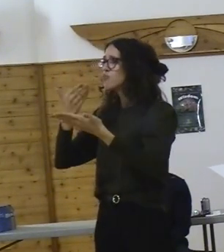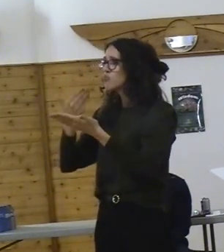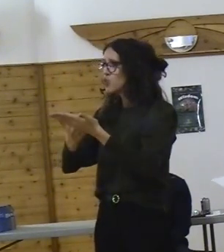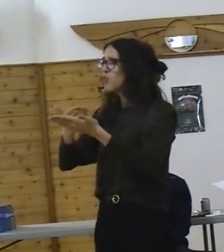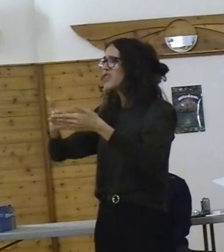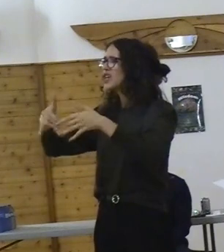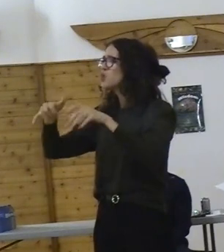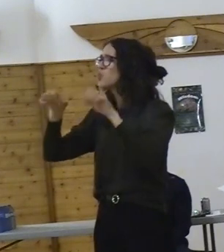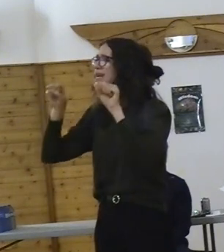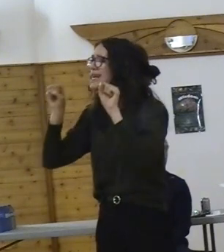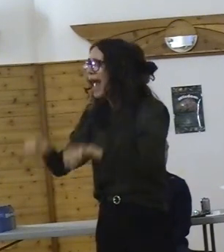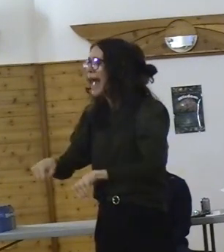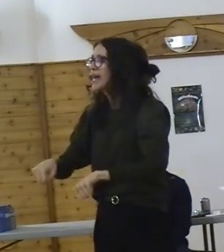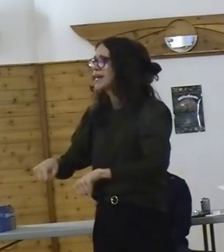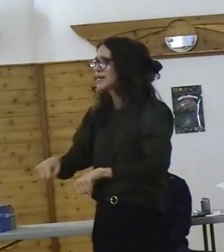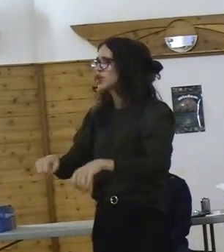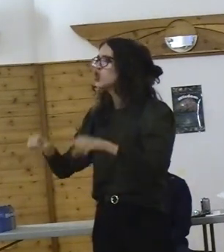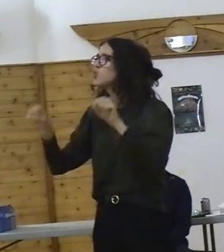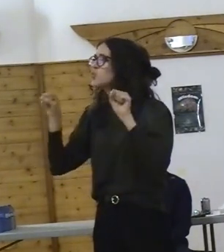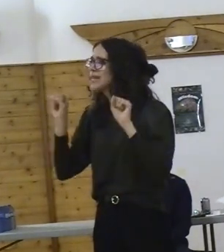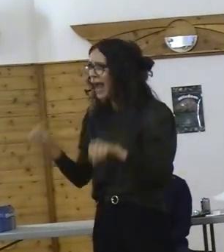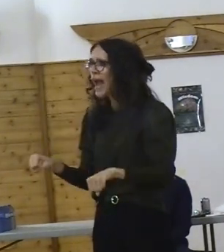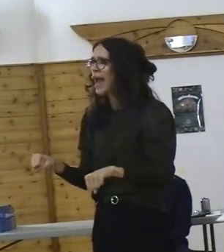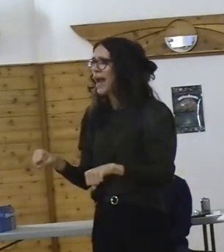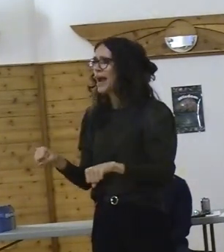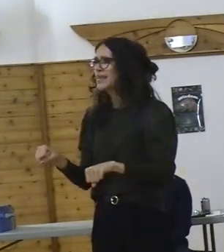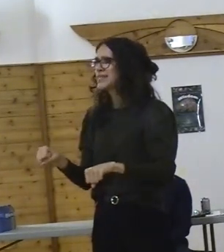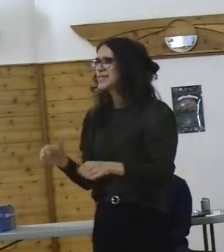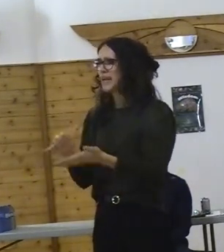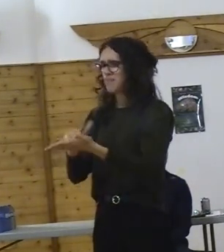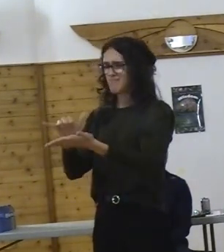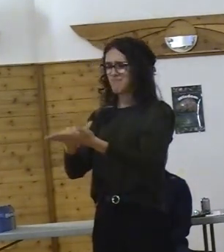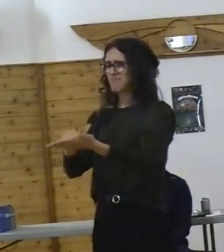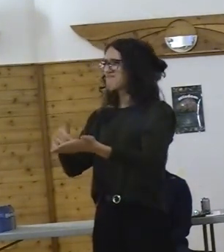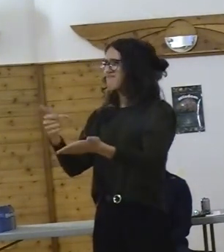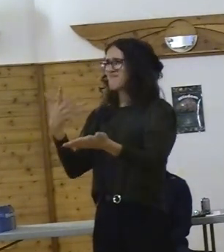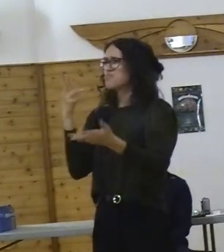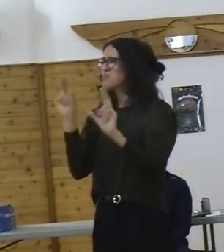They just don't dig much of our people.